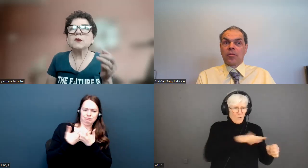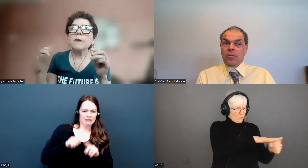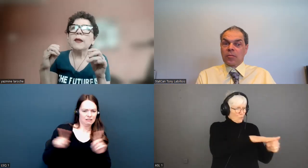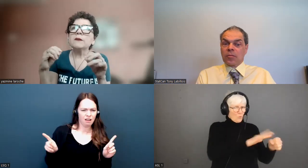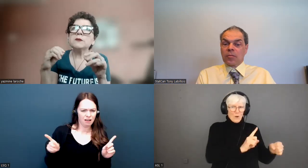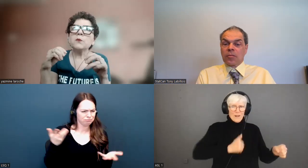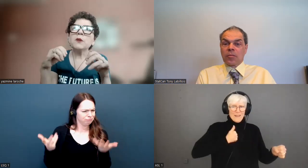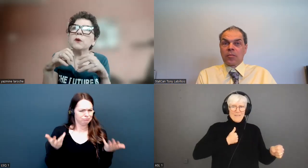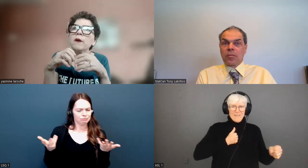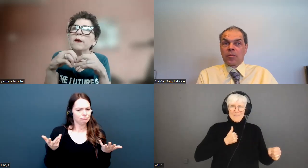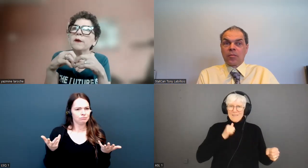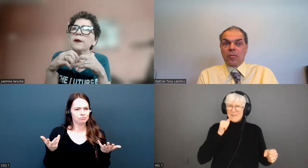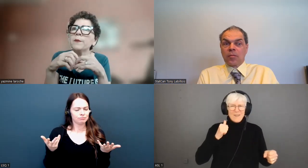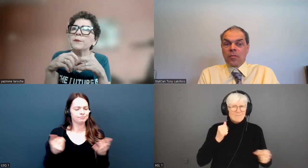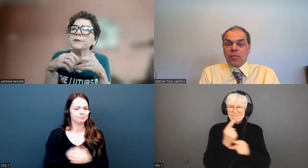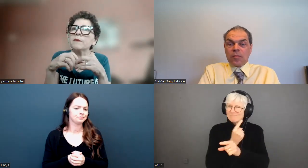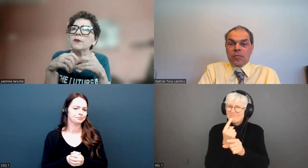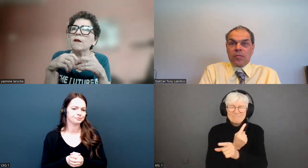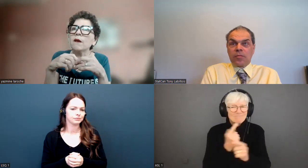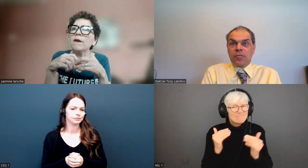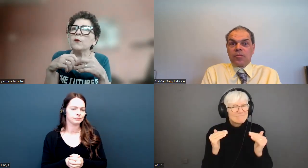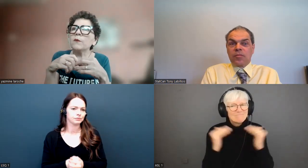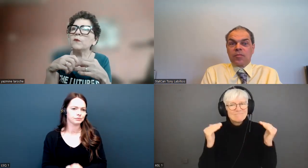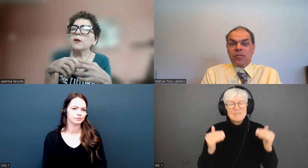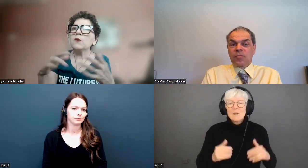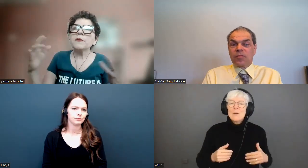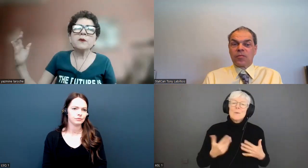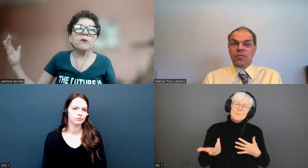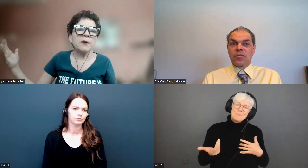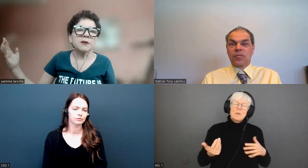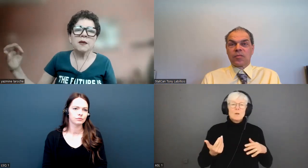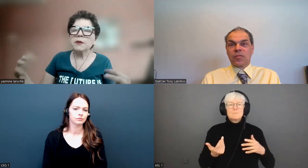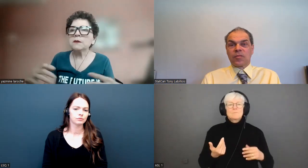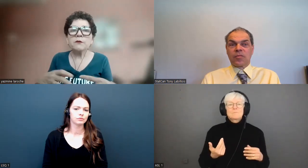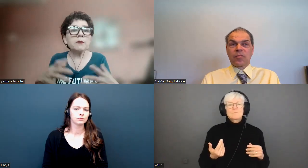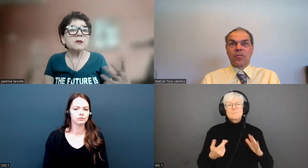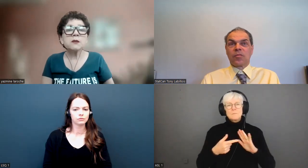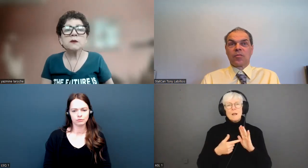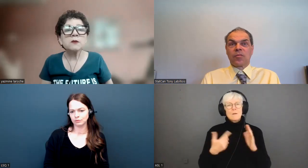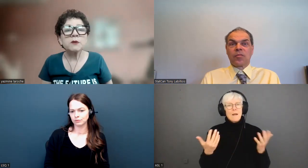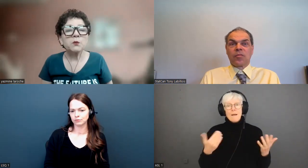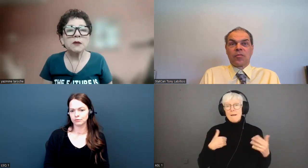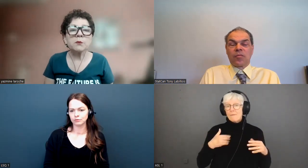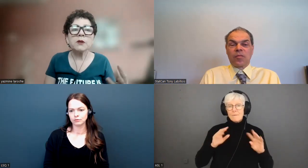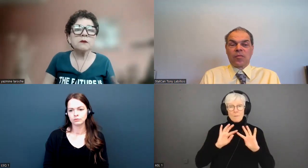so so you know there are um we know that there are round tables of ministers responsible